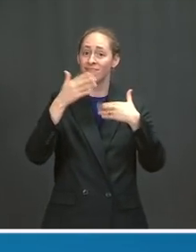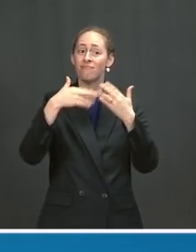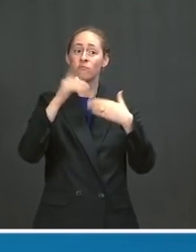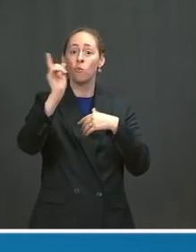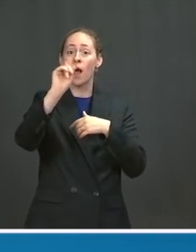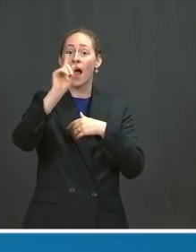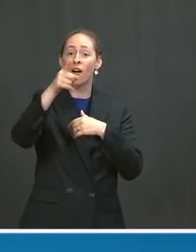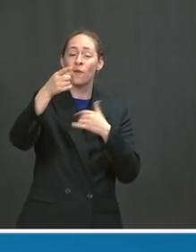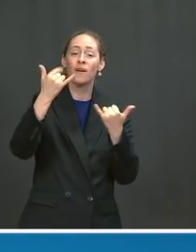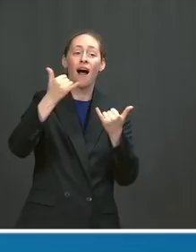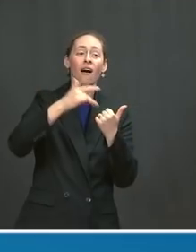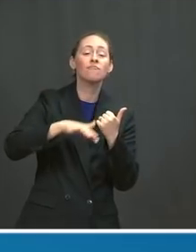is rapidly changing.